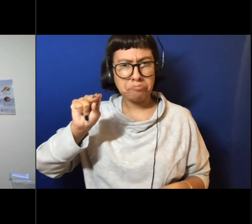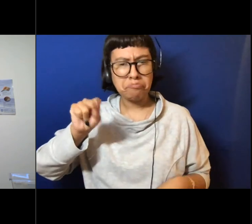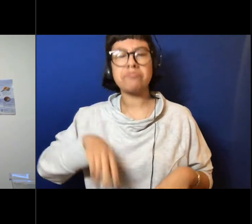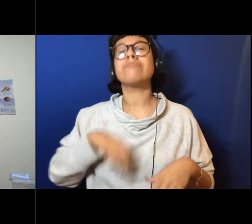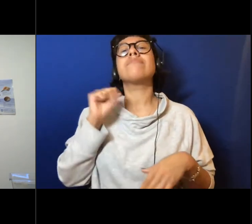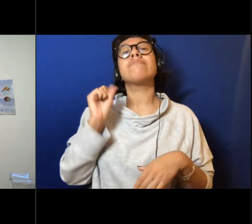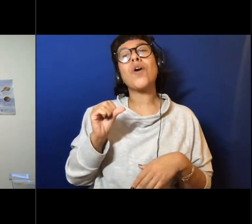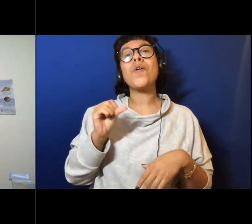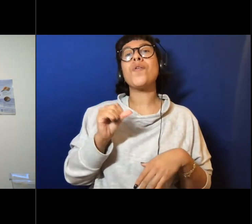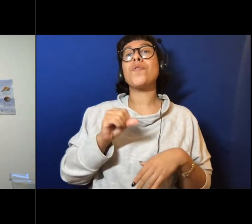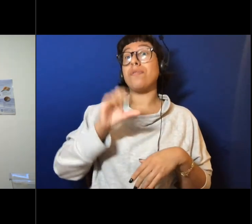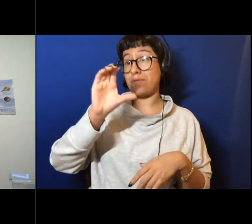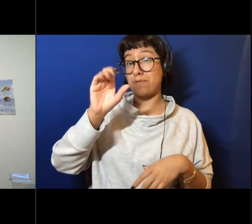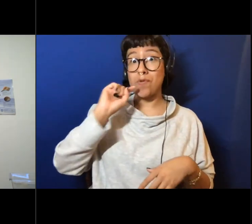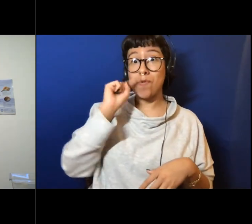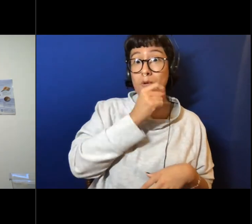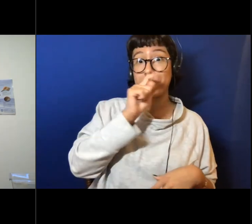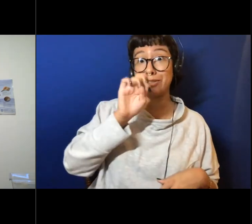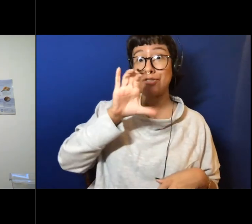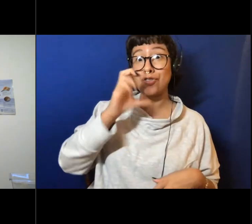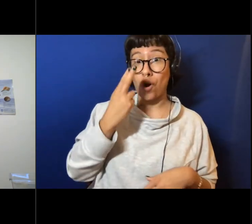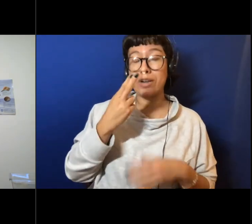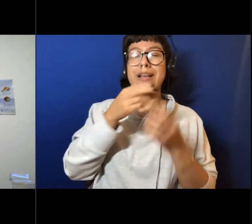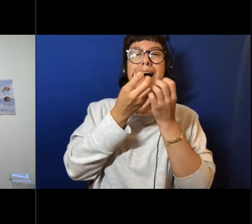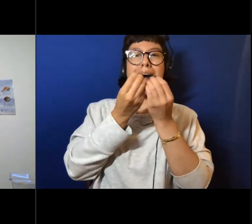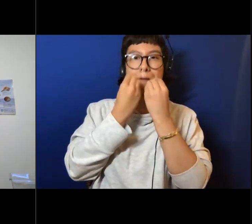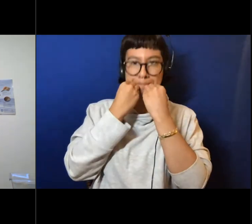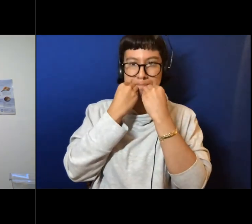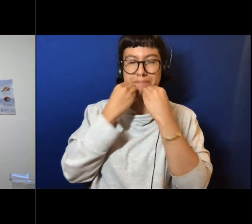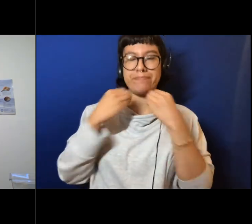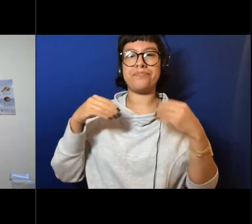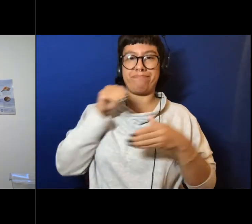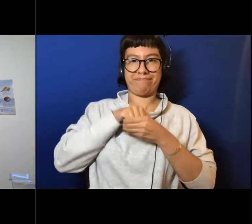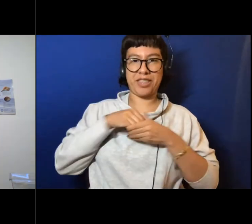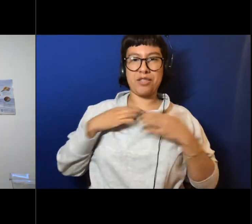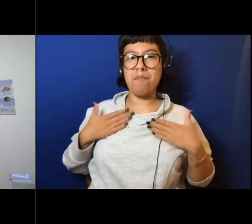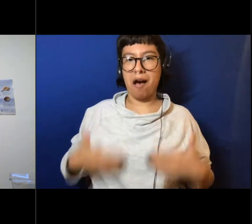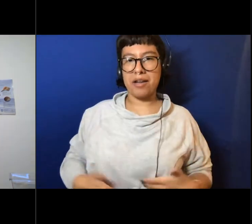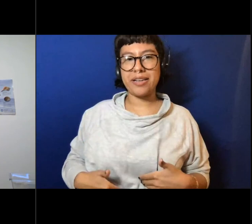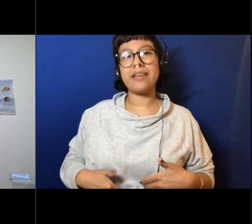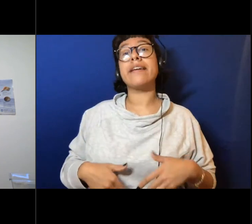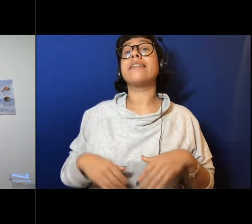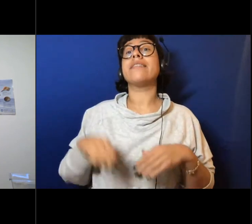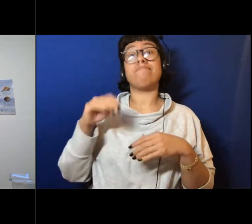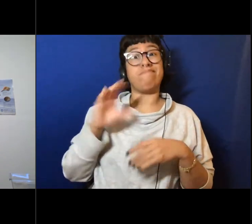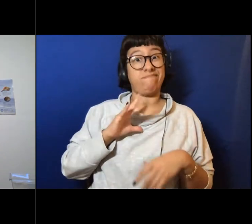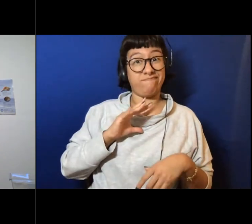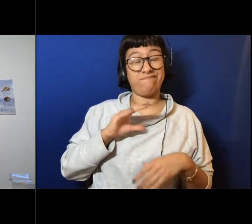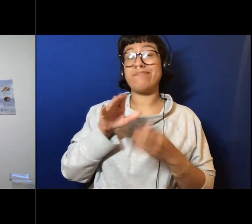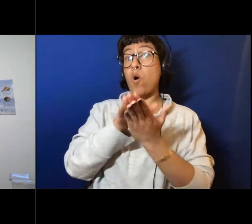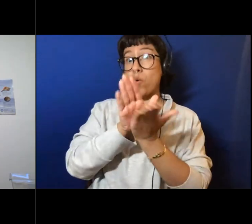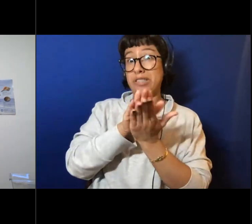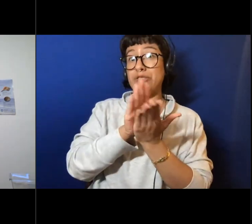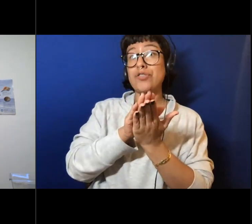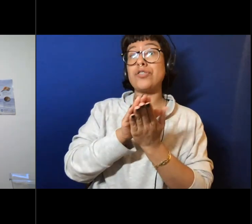So that cornstarch is now in the oysters' body. And the cool thing about oysters is when they pull something out of the water that they don't